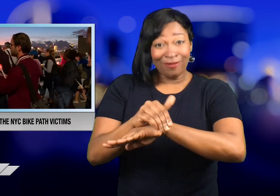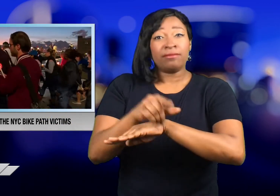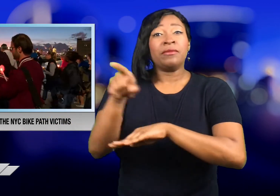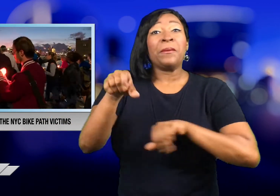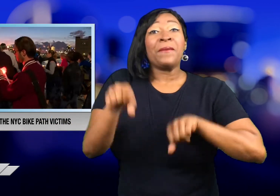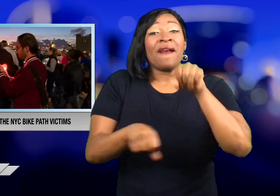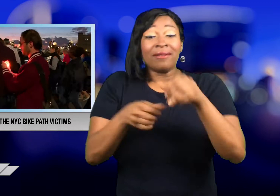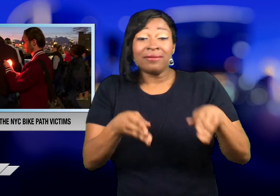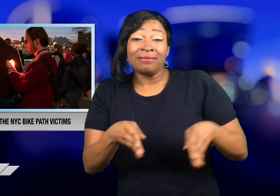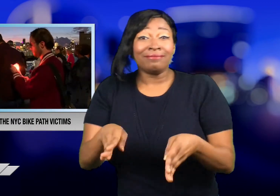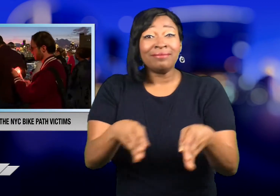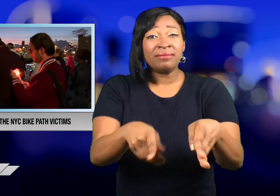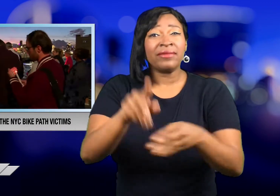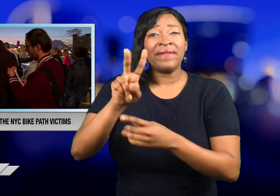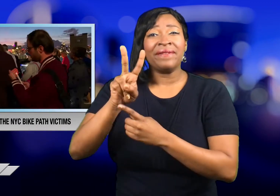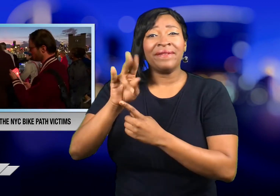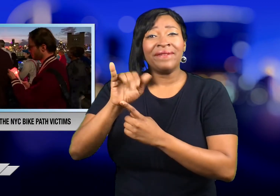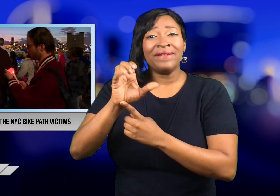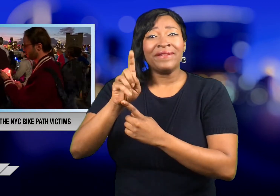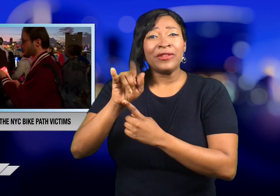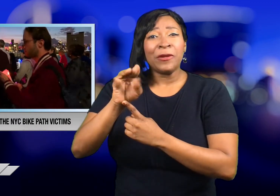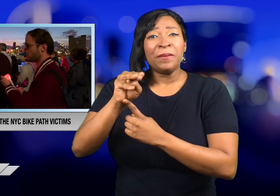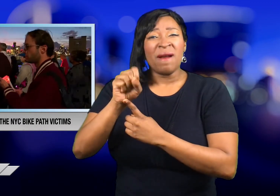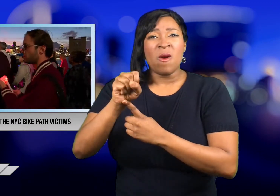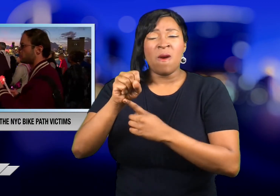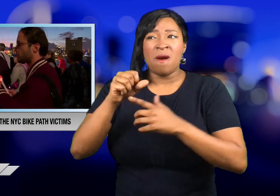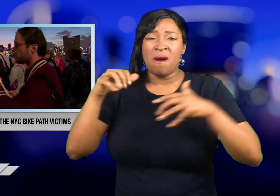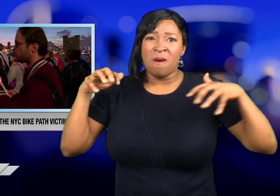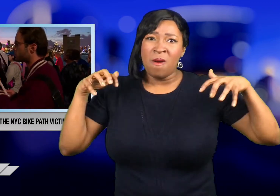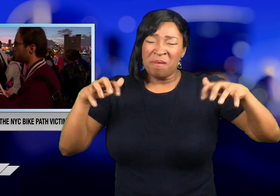candlelight vigil for the bike path victims.